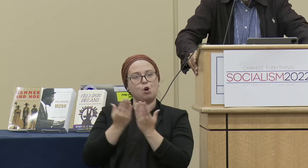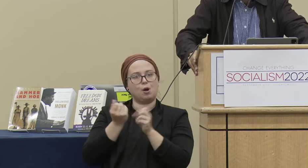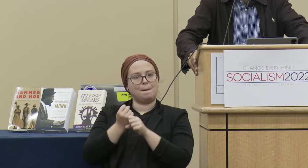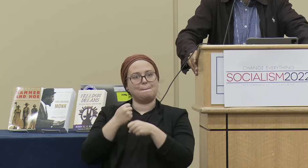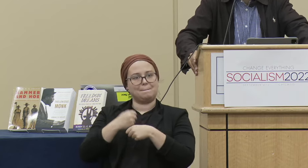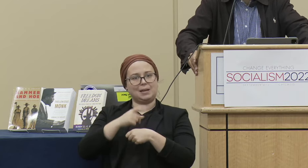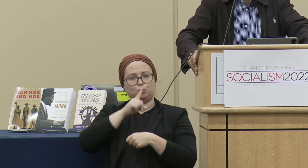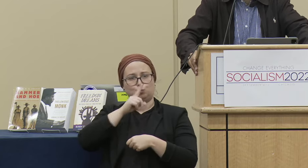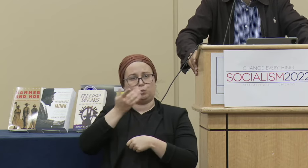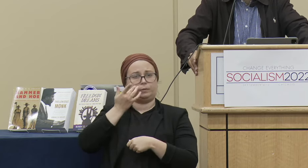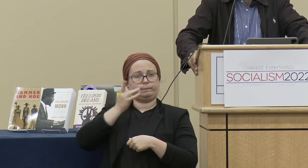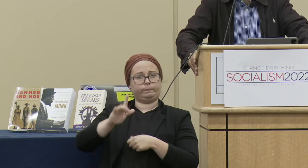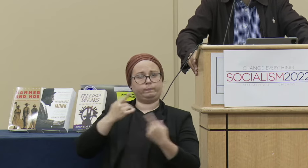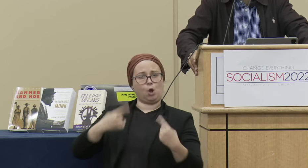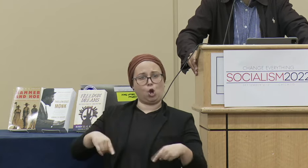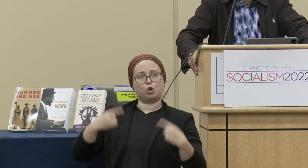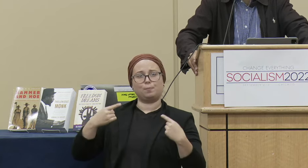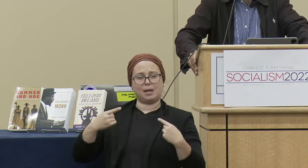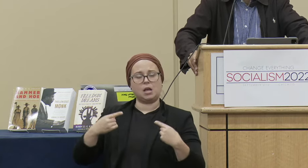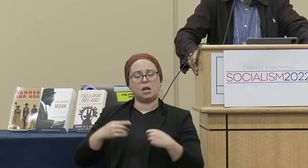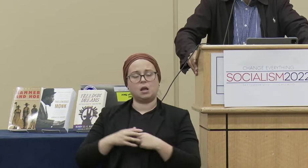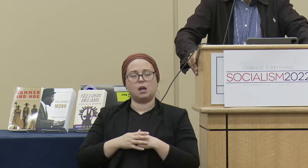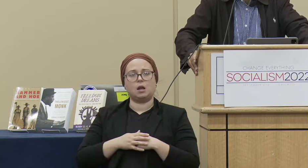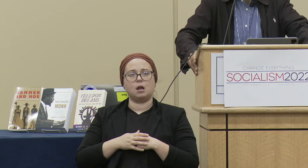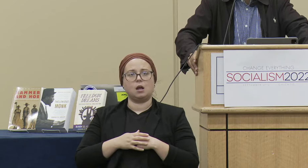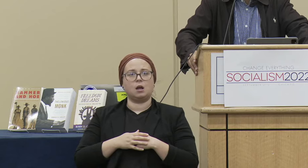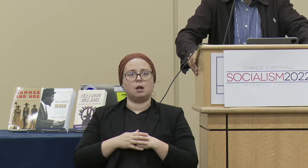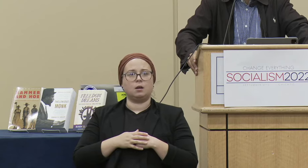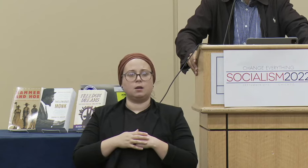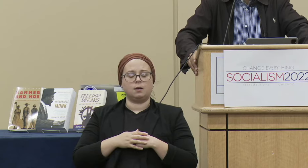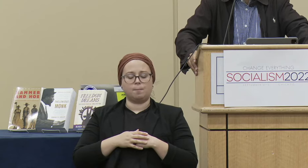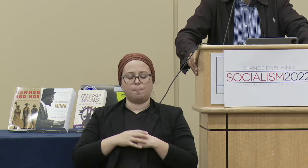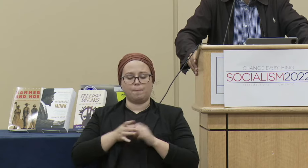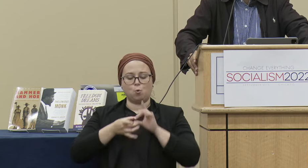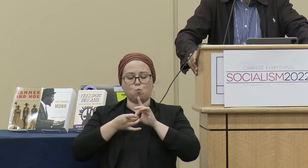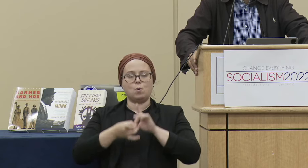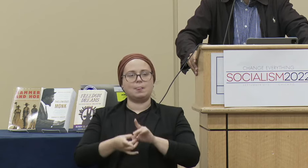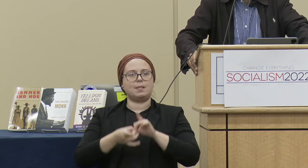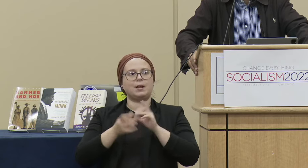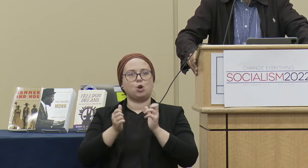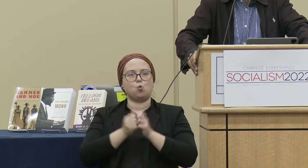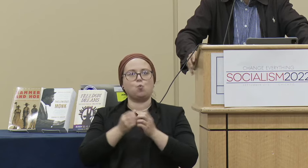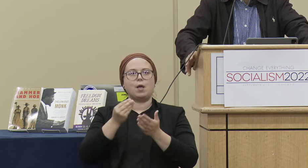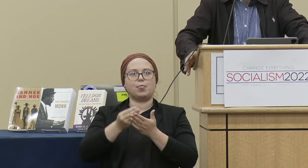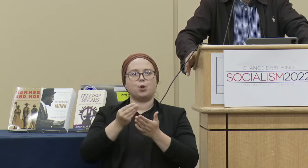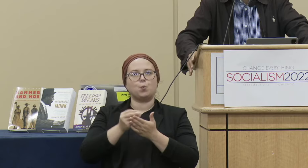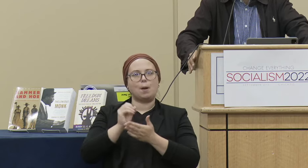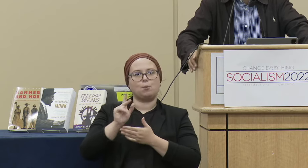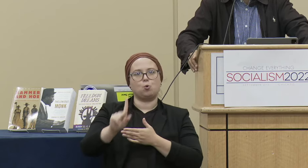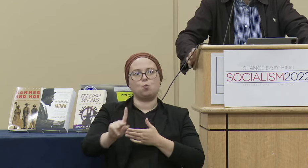know, read Femi's book. He makes a sophisticated argument.